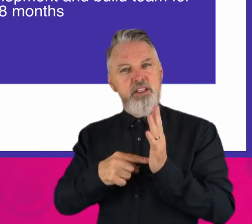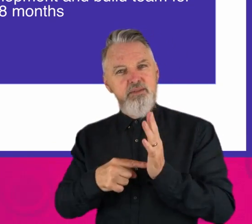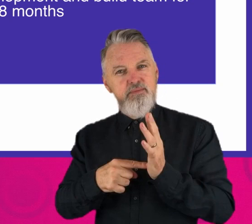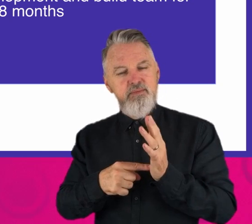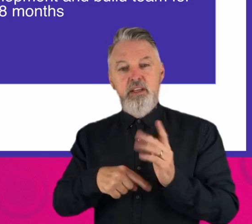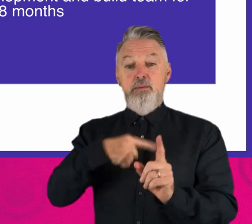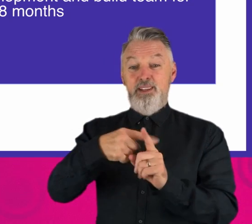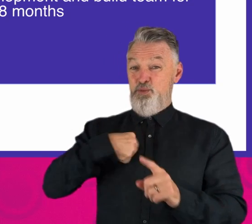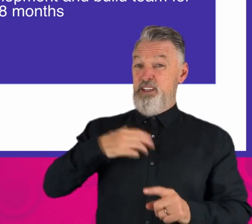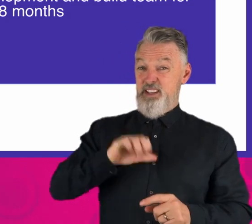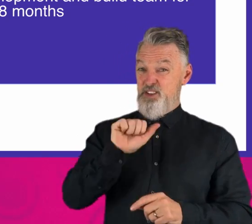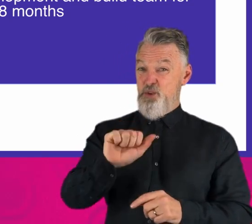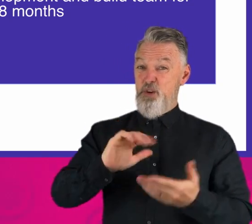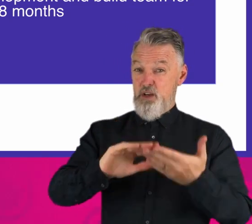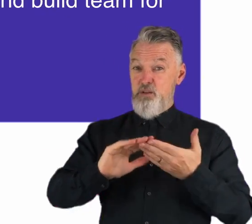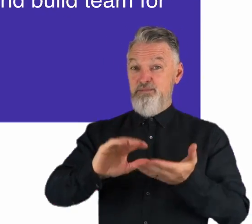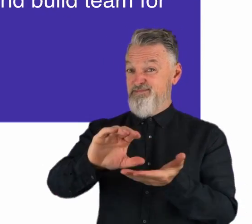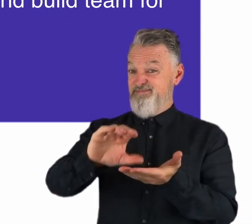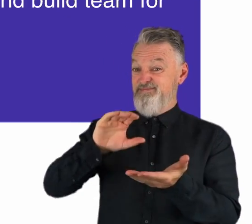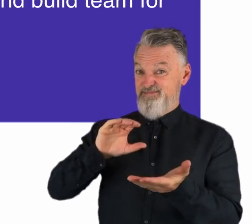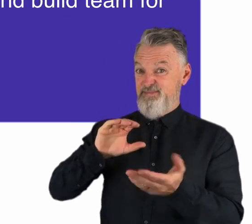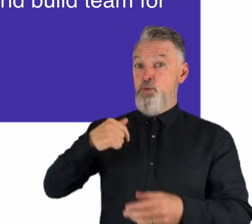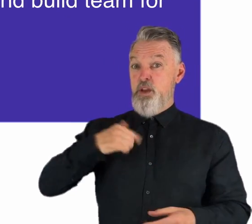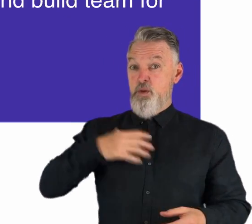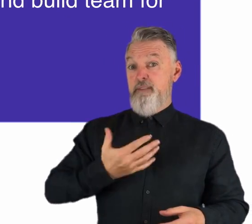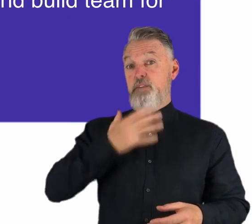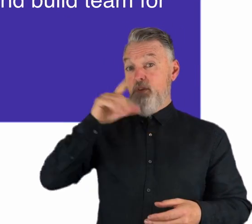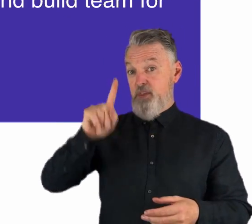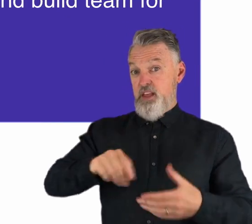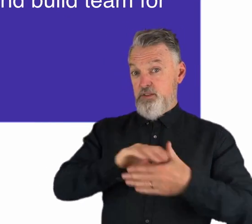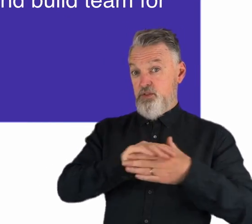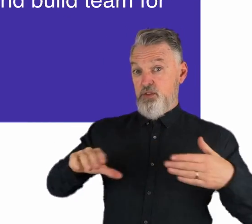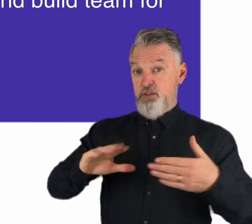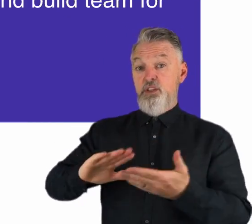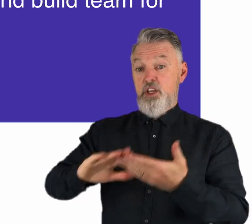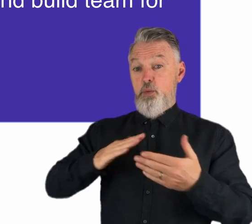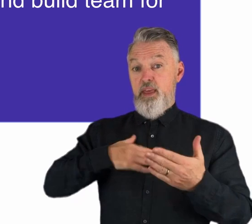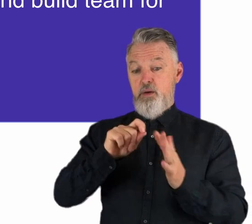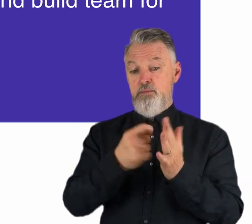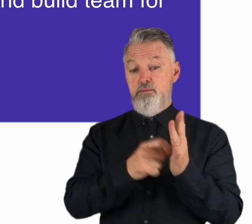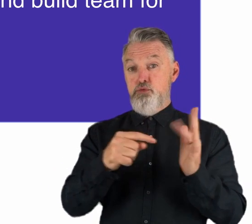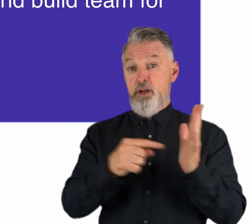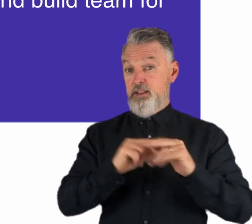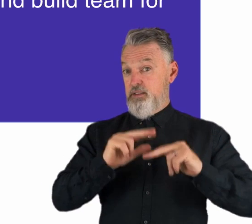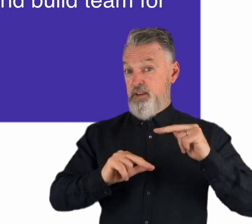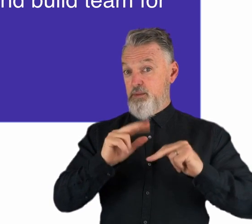and we also need your help from an investment point of view we’re looking to raise 500 thousand dollars to help with our product development and also to help build out our team